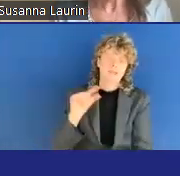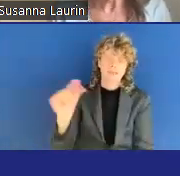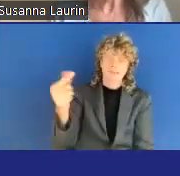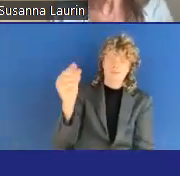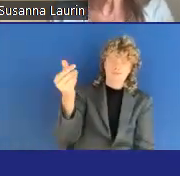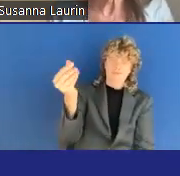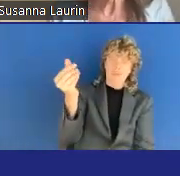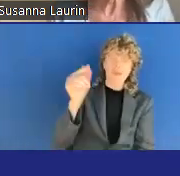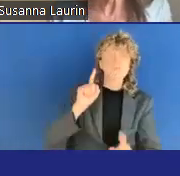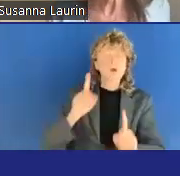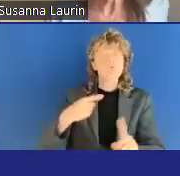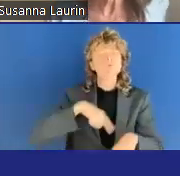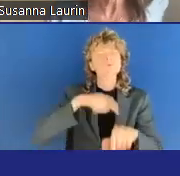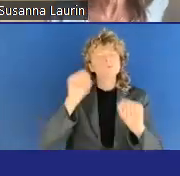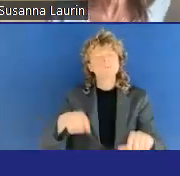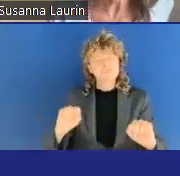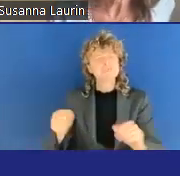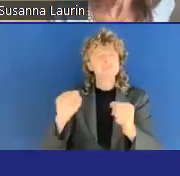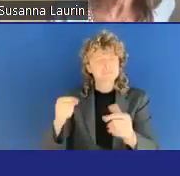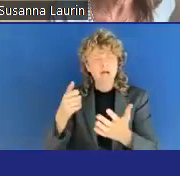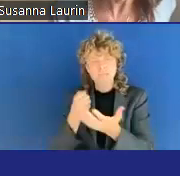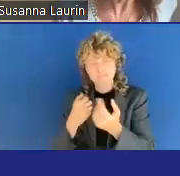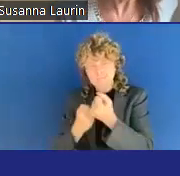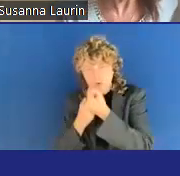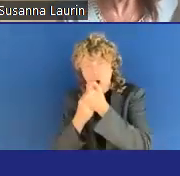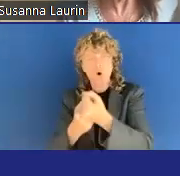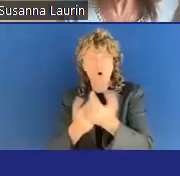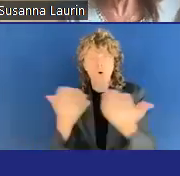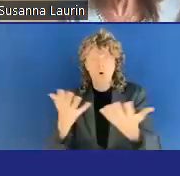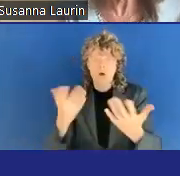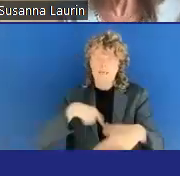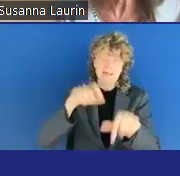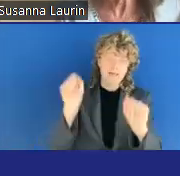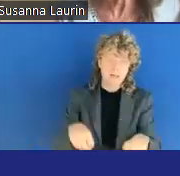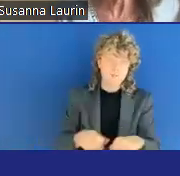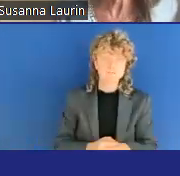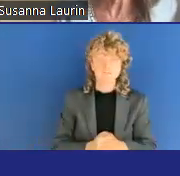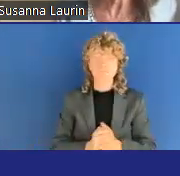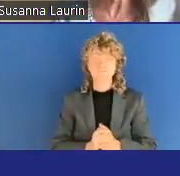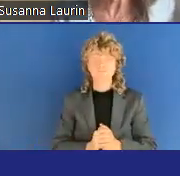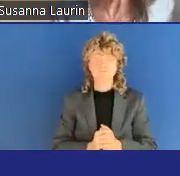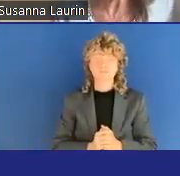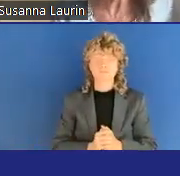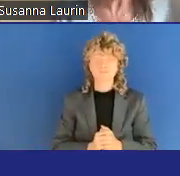support in all ways we can. We are also rather good grant writers, I would say. So we can also support in that way. To make